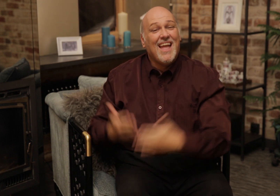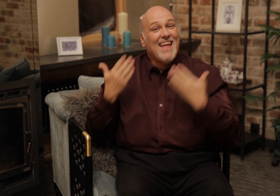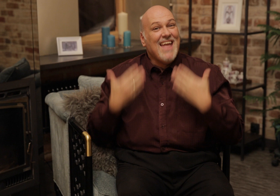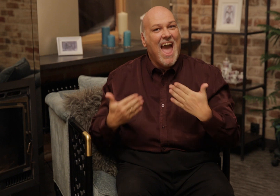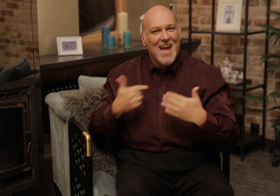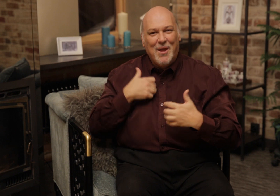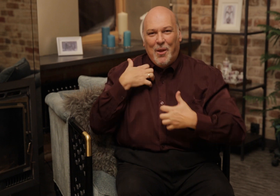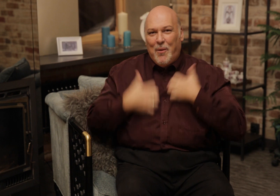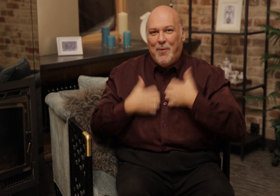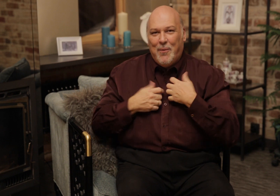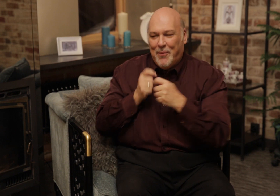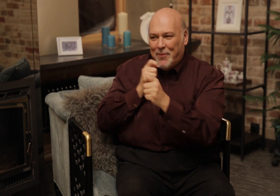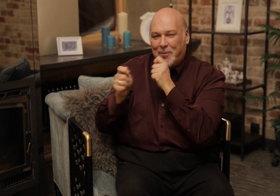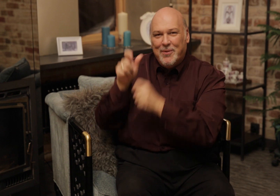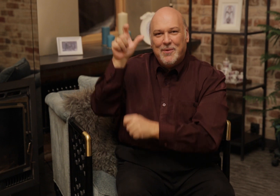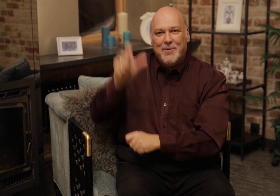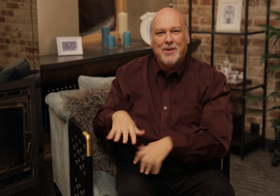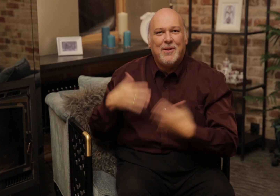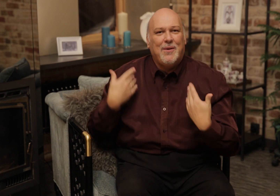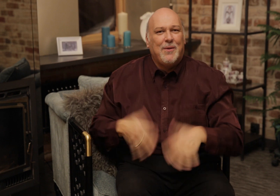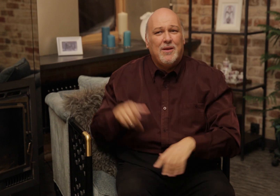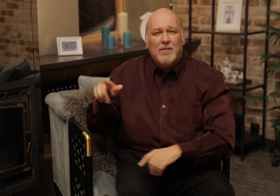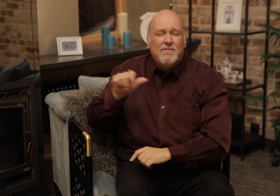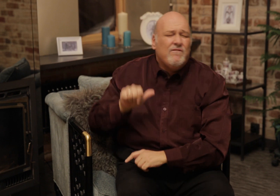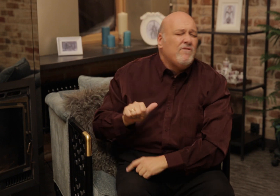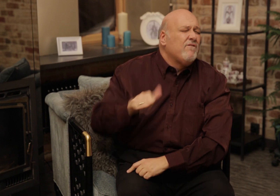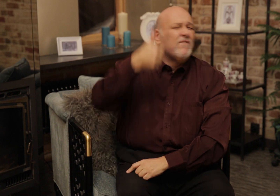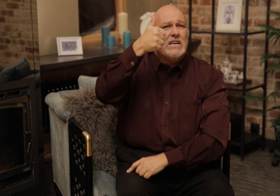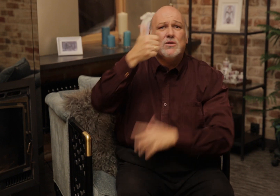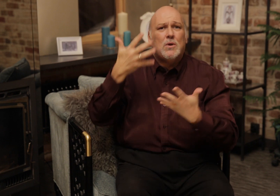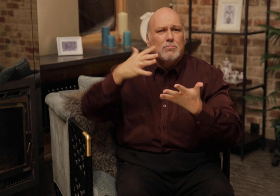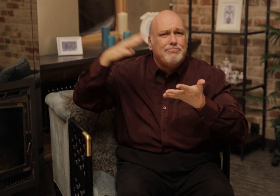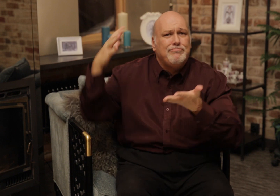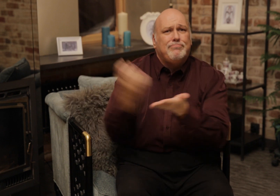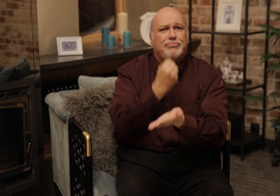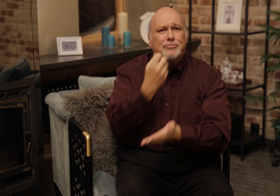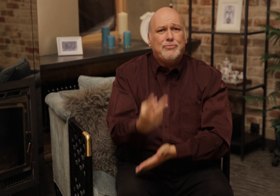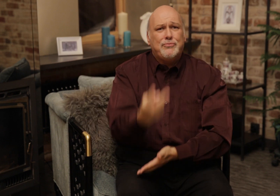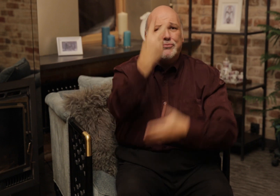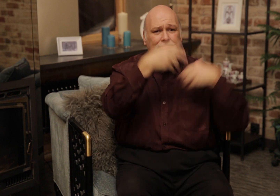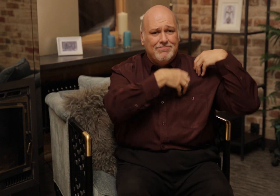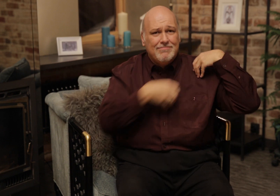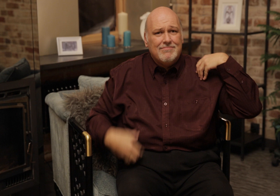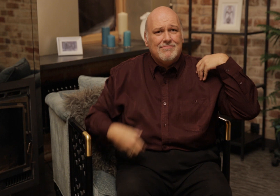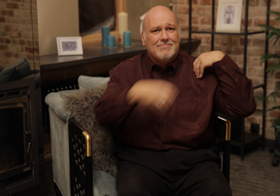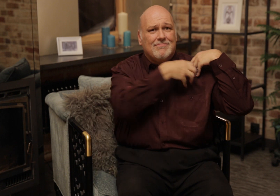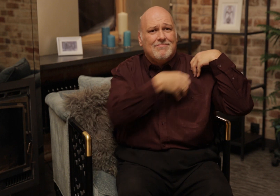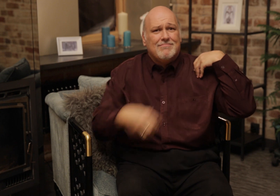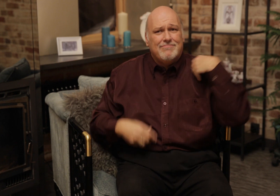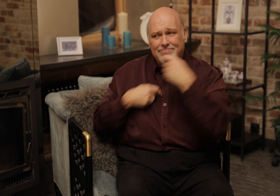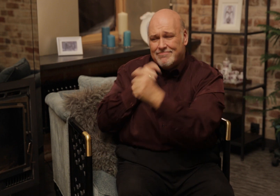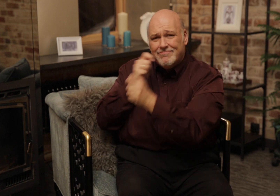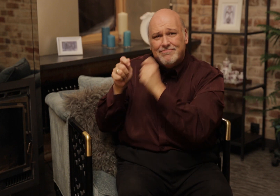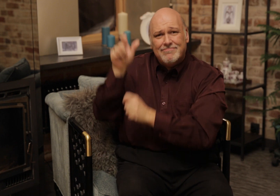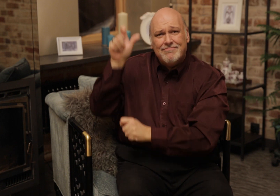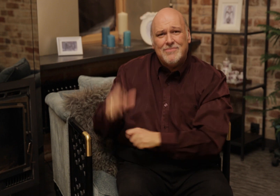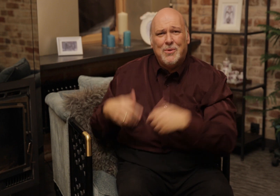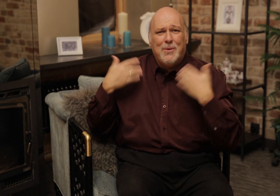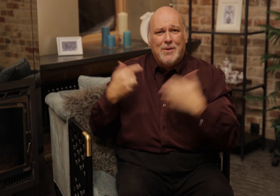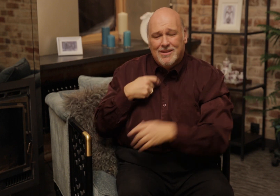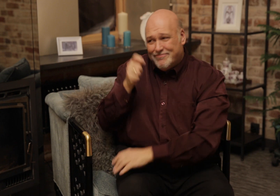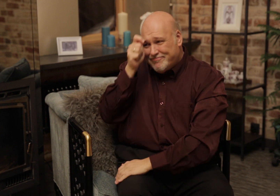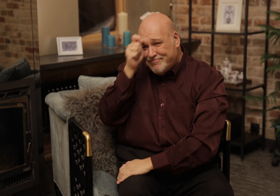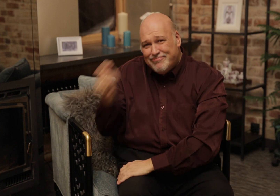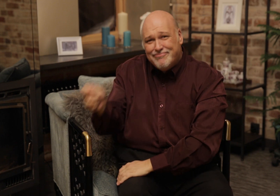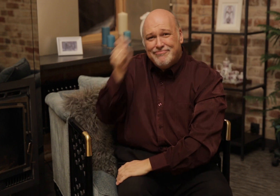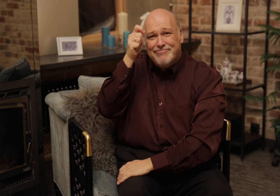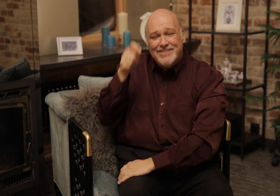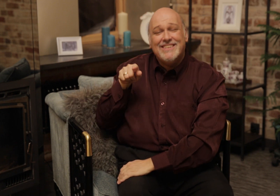Next, I'm excited to interview this person, who has won first place in two pageants.